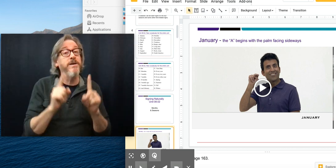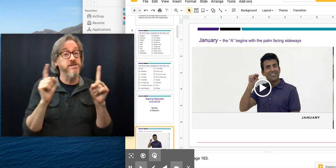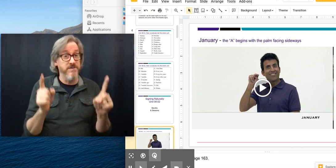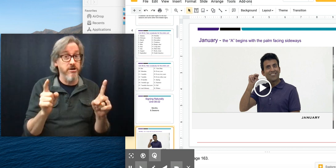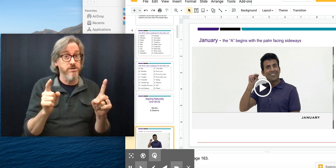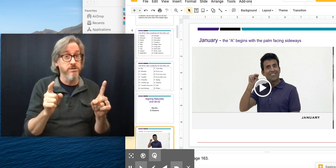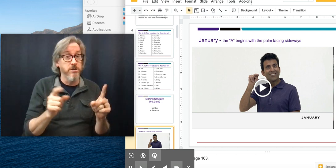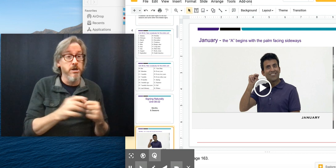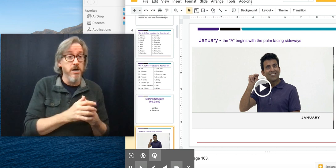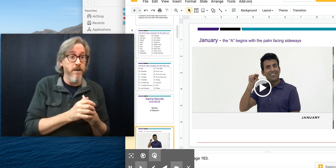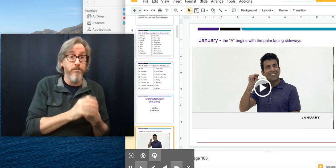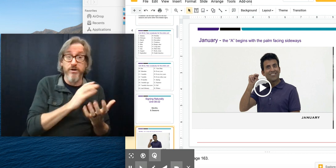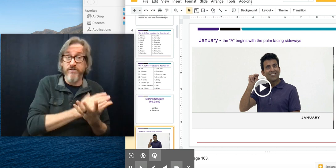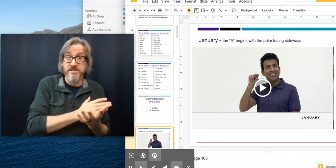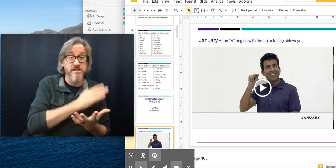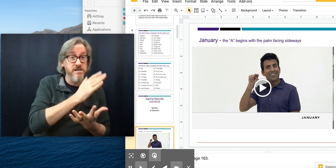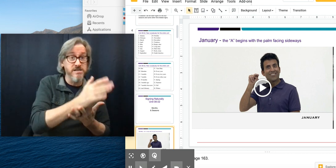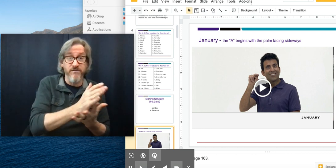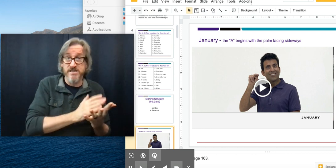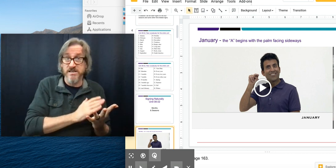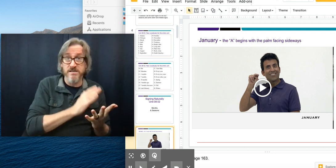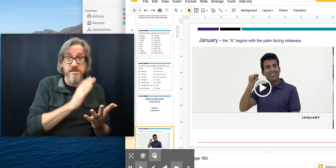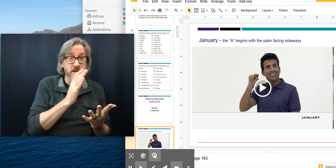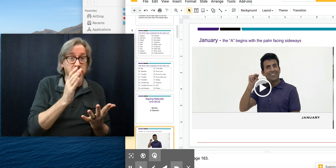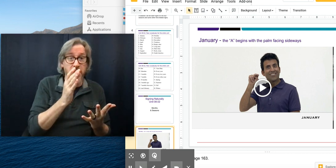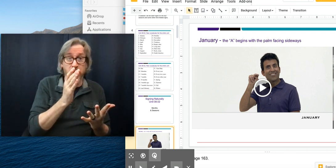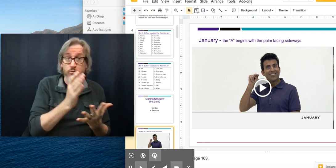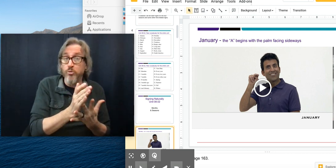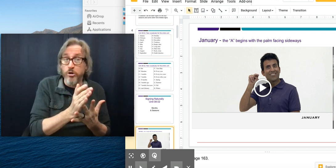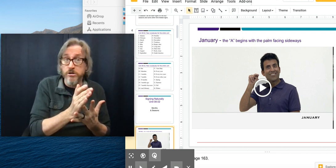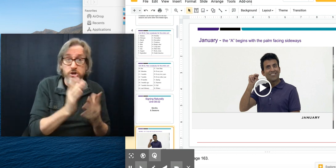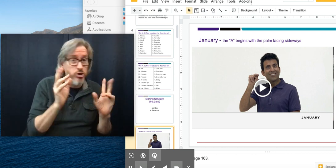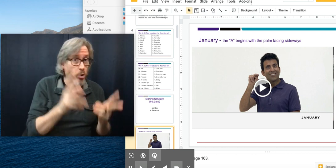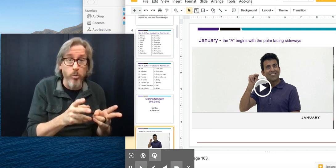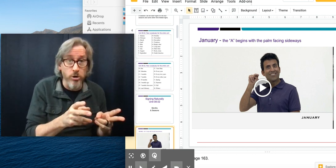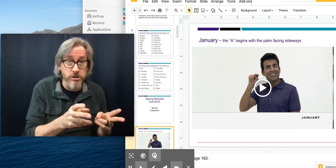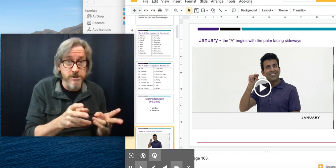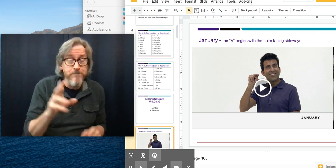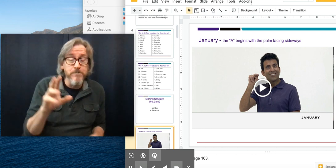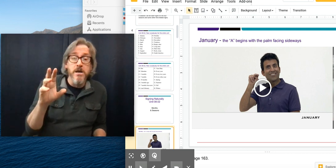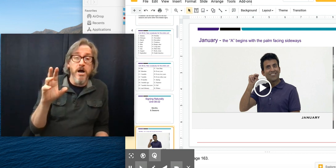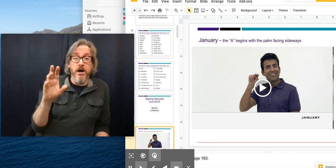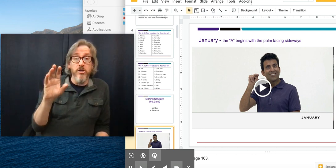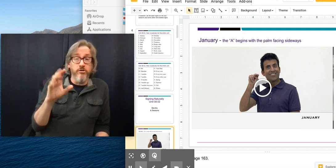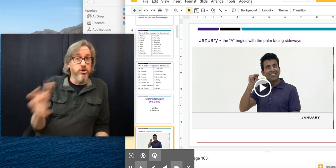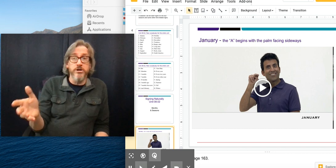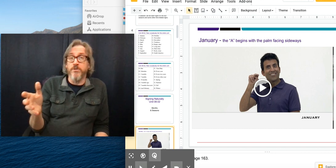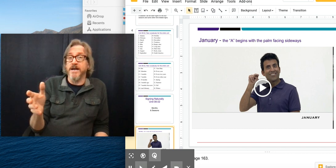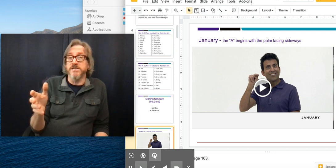groupings of letters prefixes suffixes uh root words short words uh they're good to practice